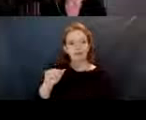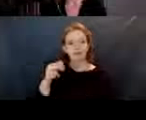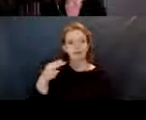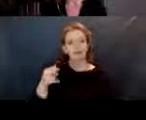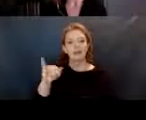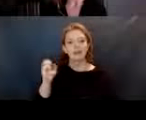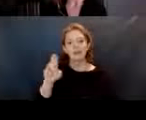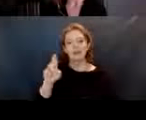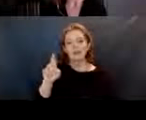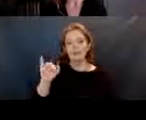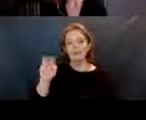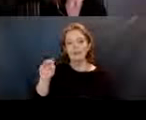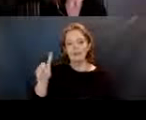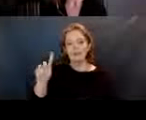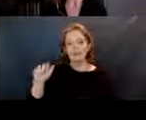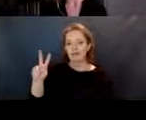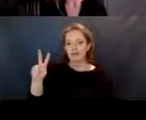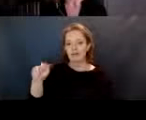program coordinator for the James Castle House.